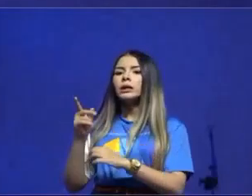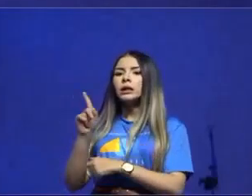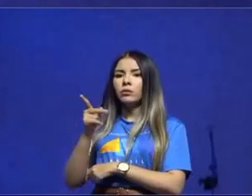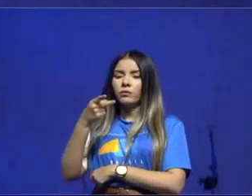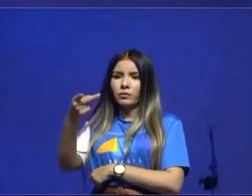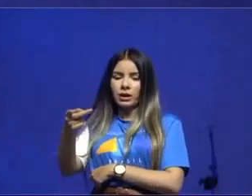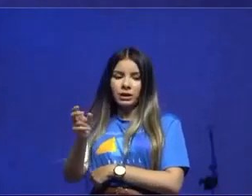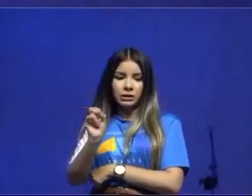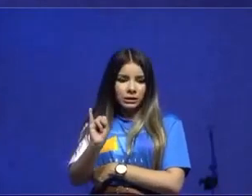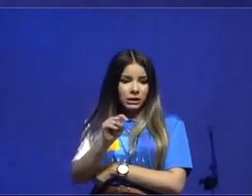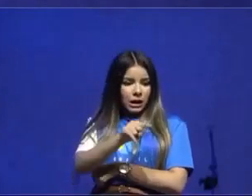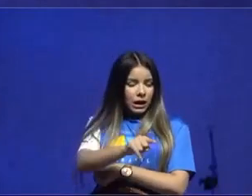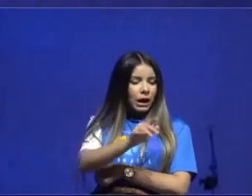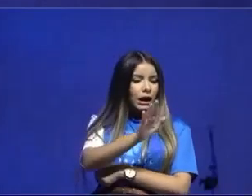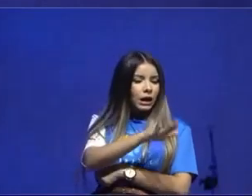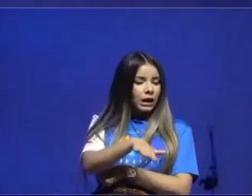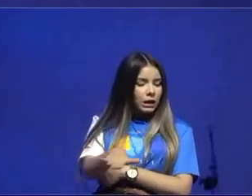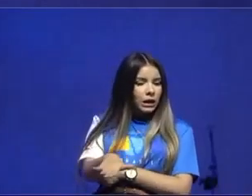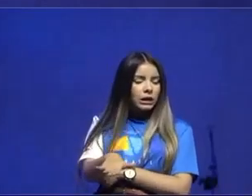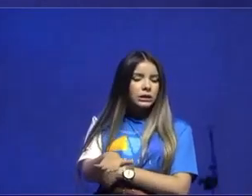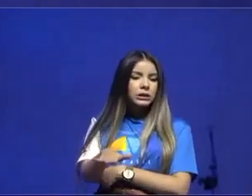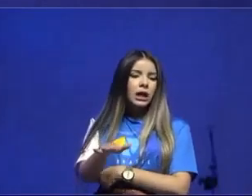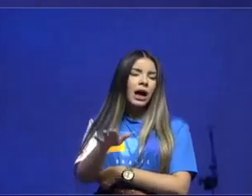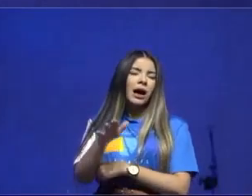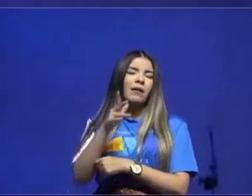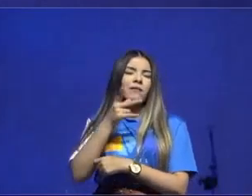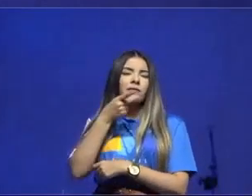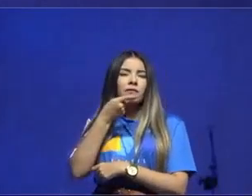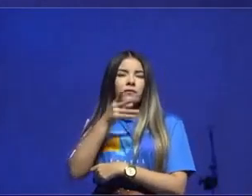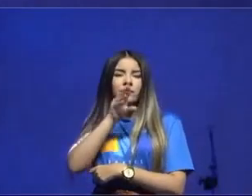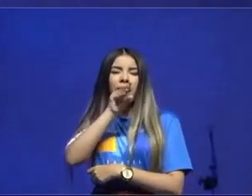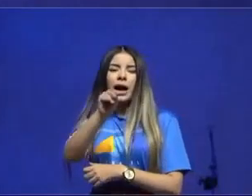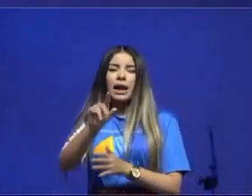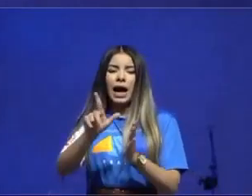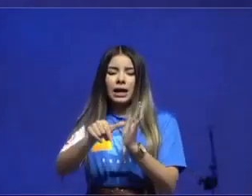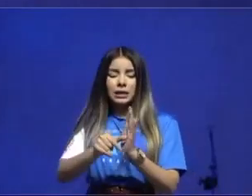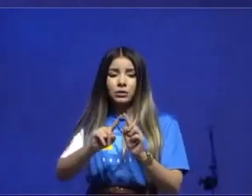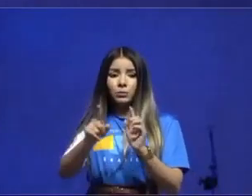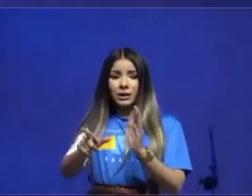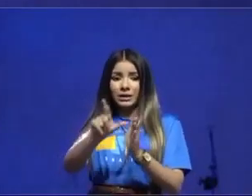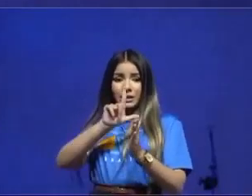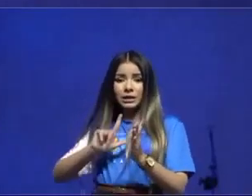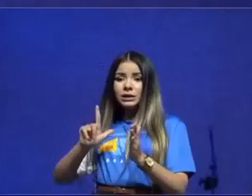speech she has already had some difficulties that sometimes may not have been noticed or really